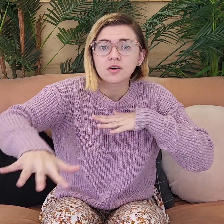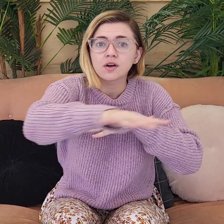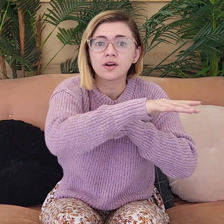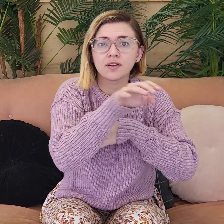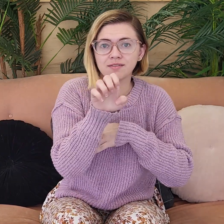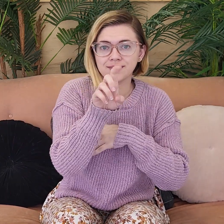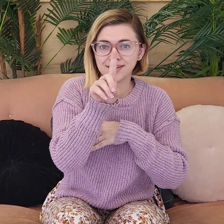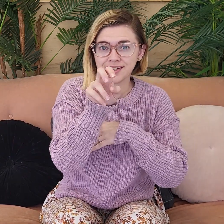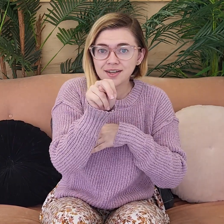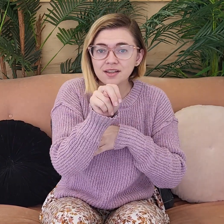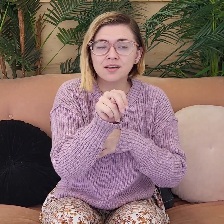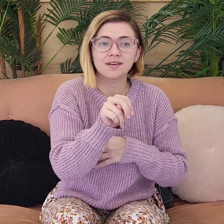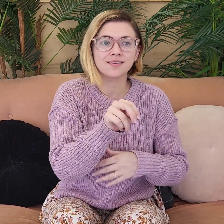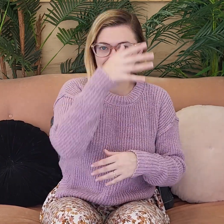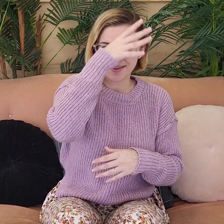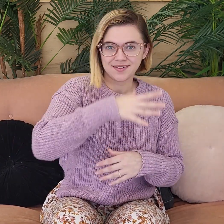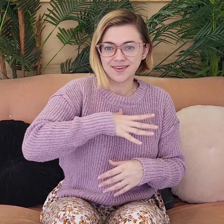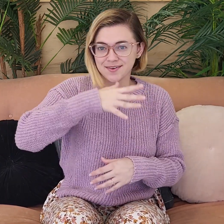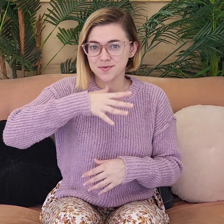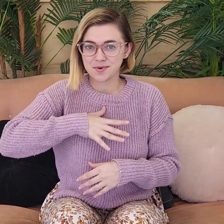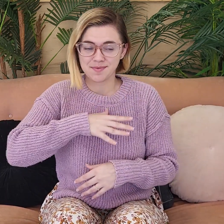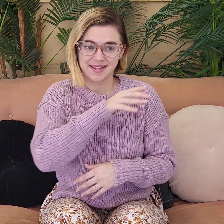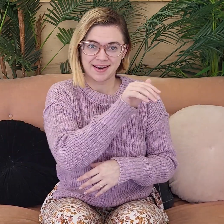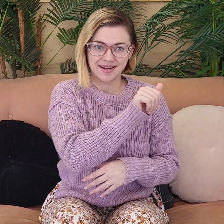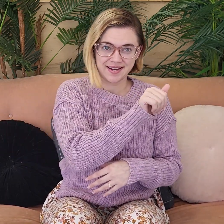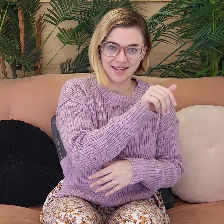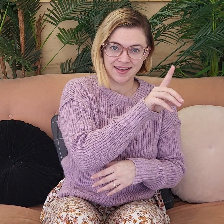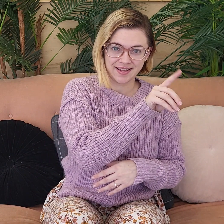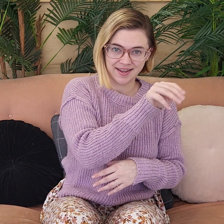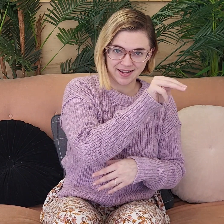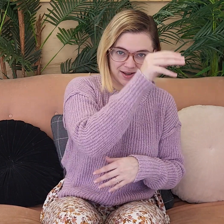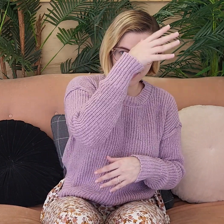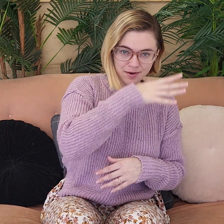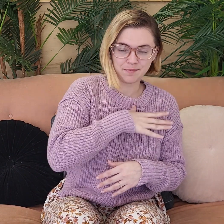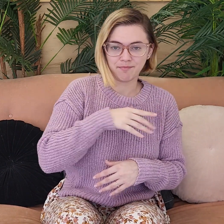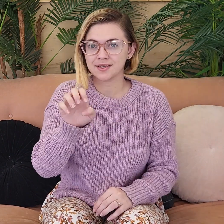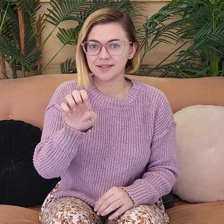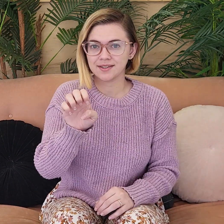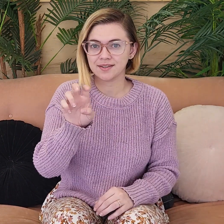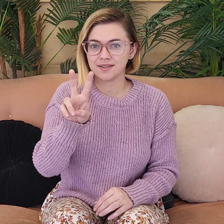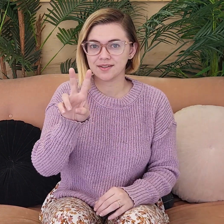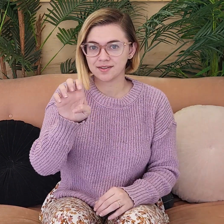learn about the Garden of Eden and man and woman, Adam and